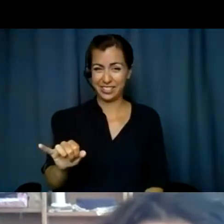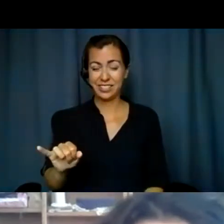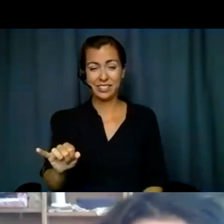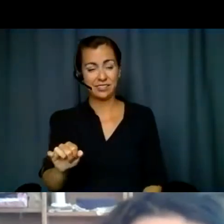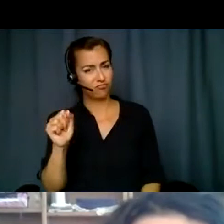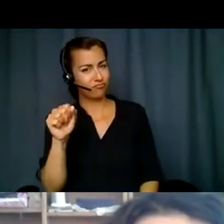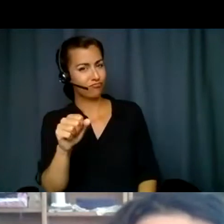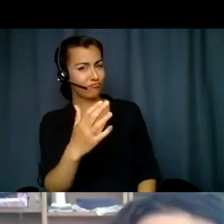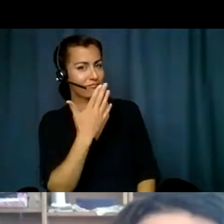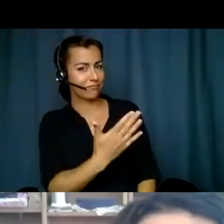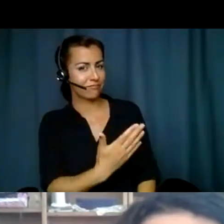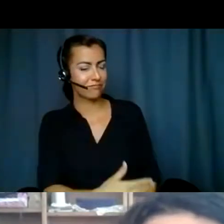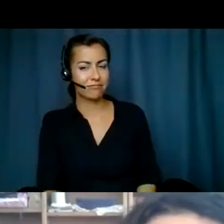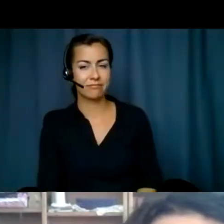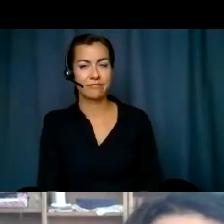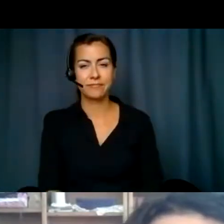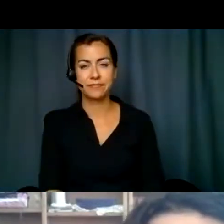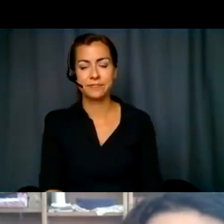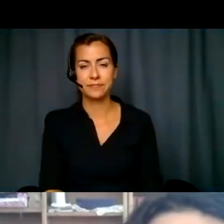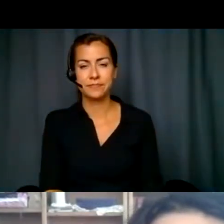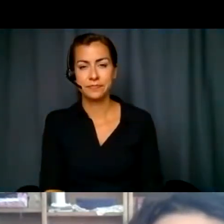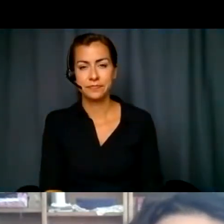self-advocacy and why voting is an important part of being a